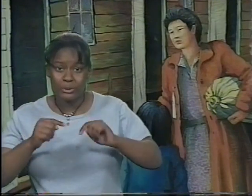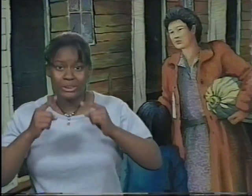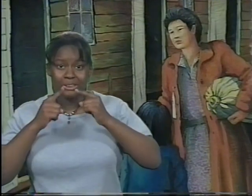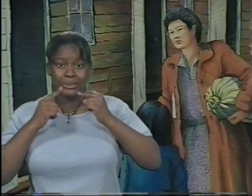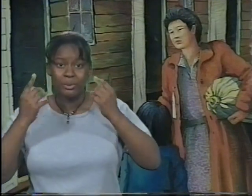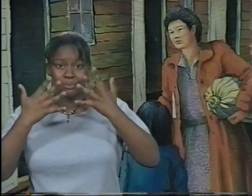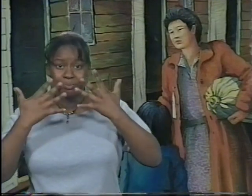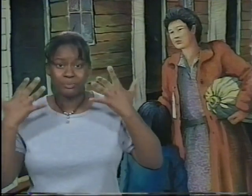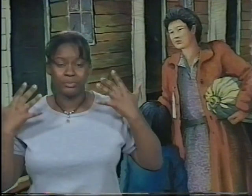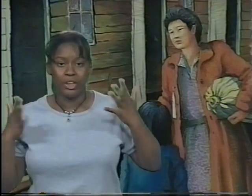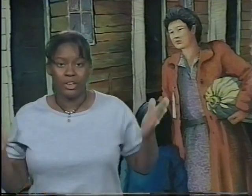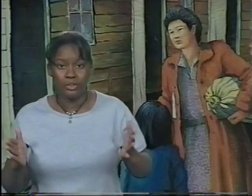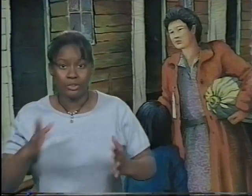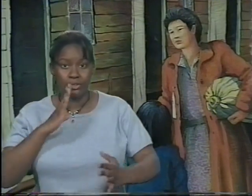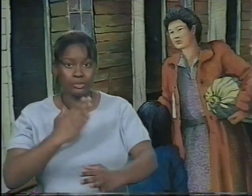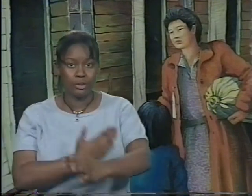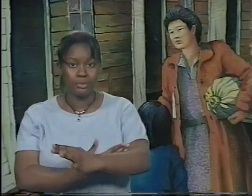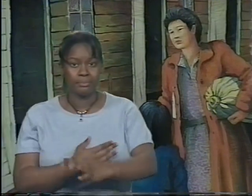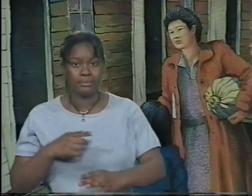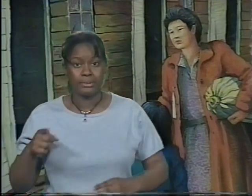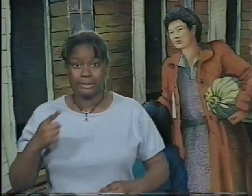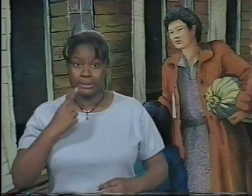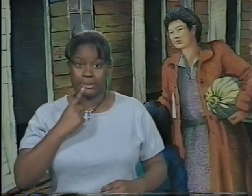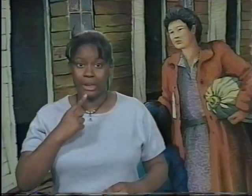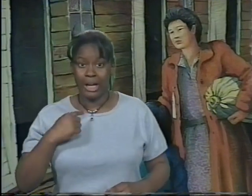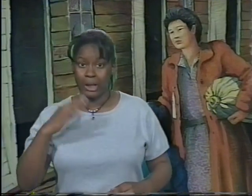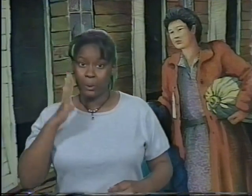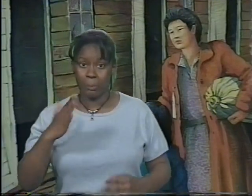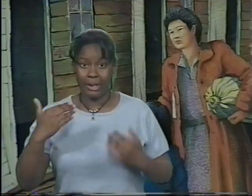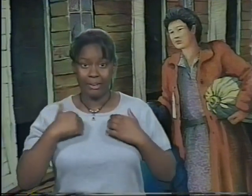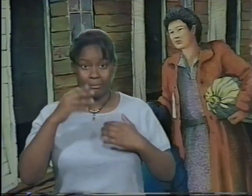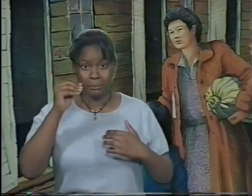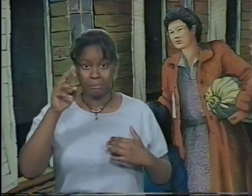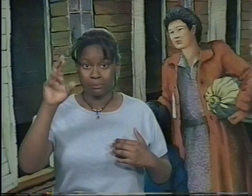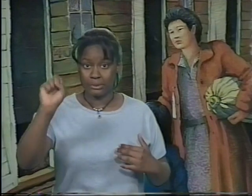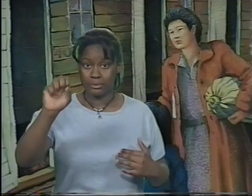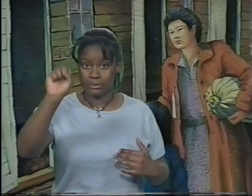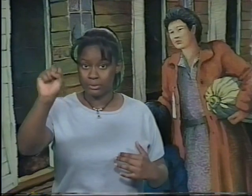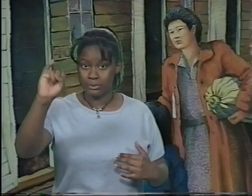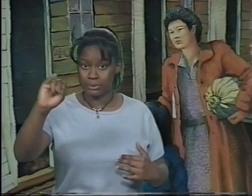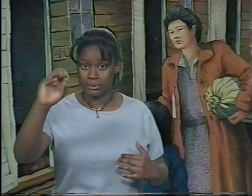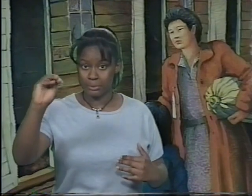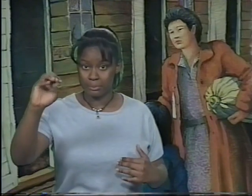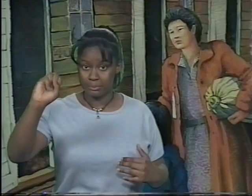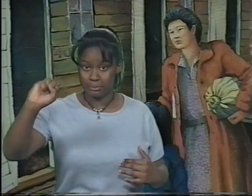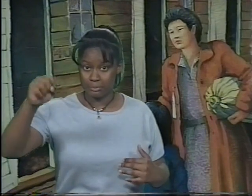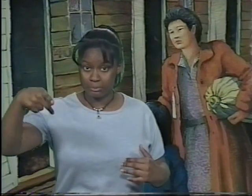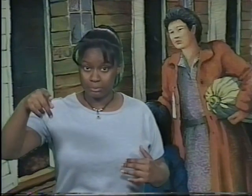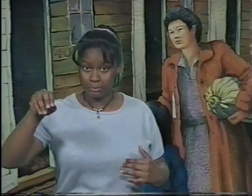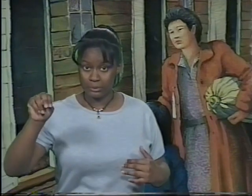Mama tried to cheer them up. "I'll have Mrs. Simpson send us material for curtains," she said.